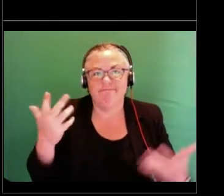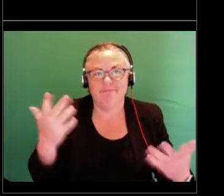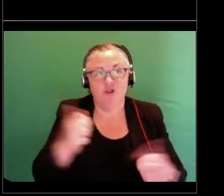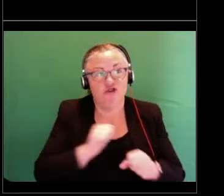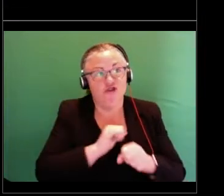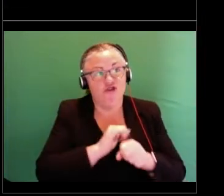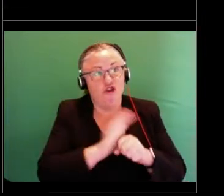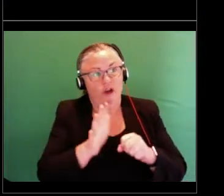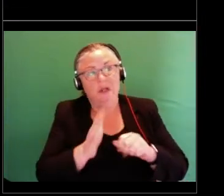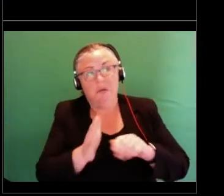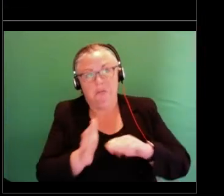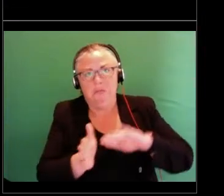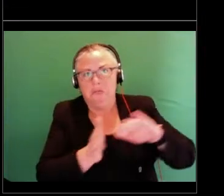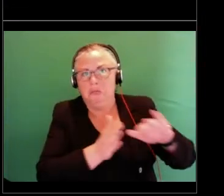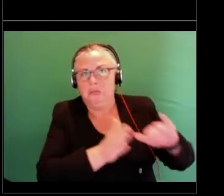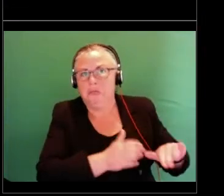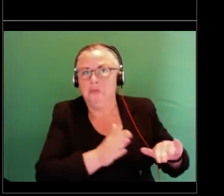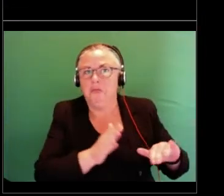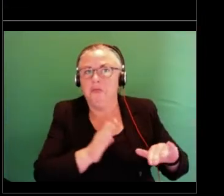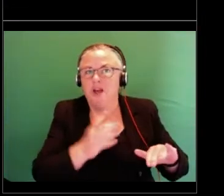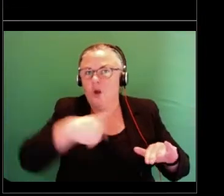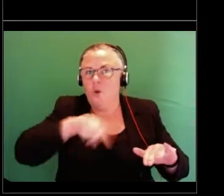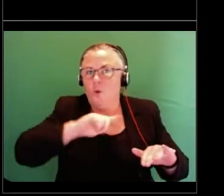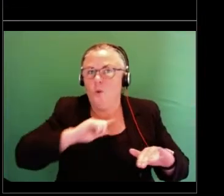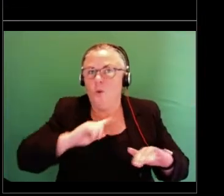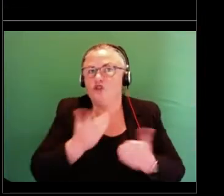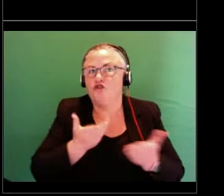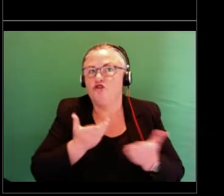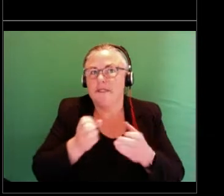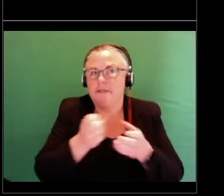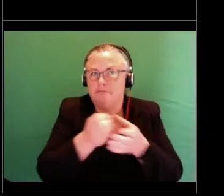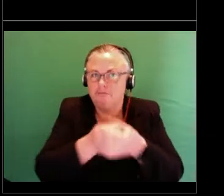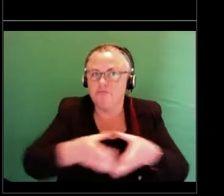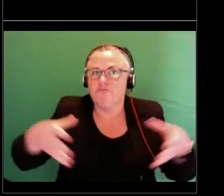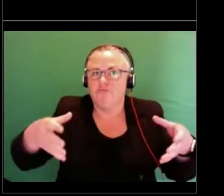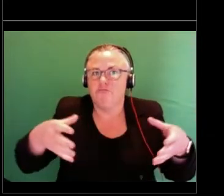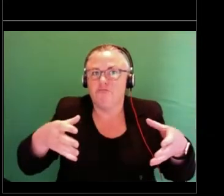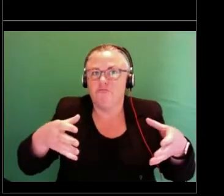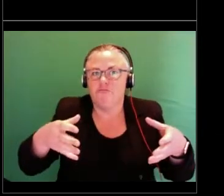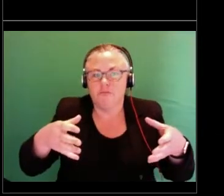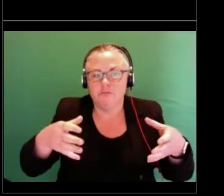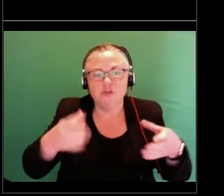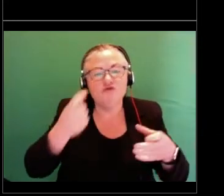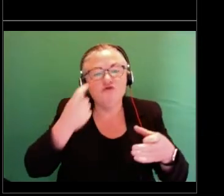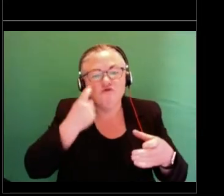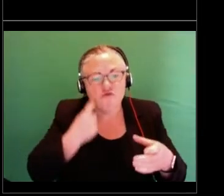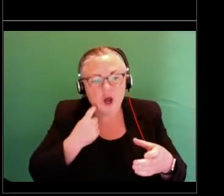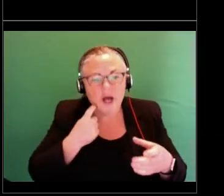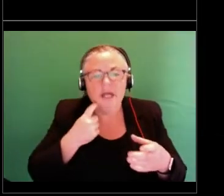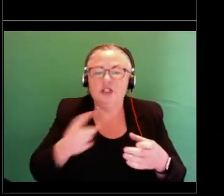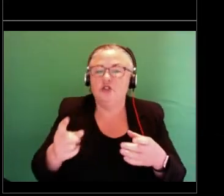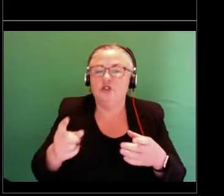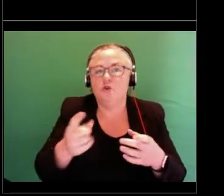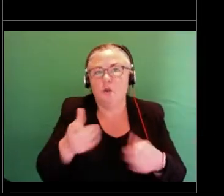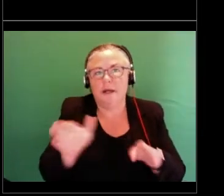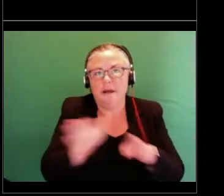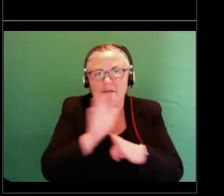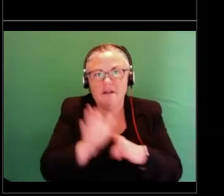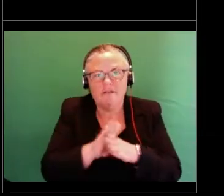to appropriately address those legal needs and all those psychosocial needs that a client may have at that particular time.